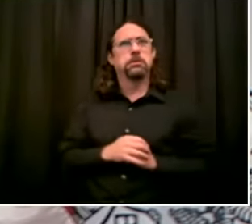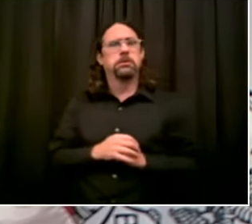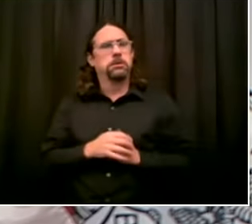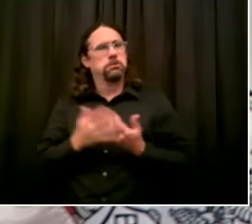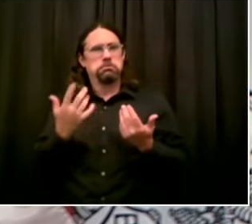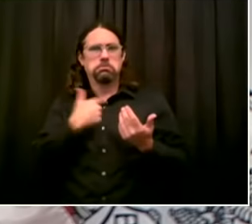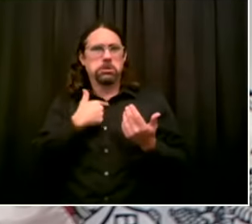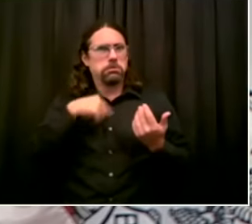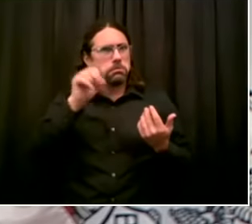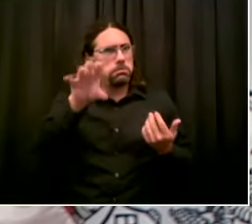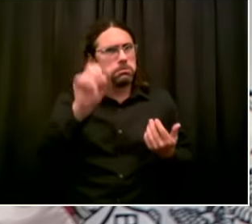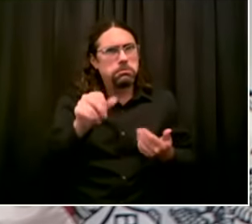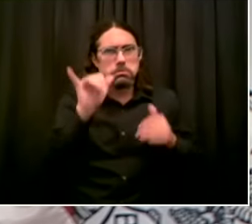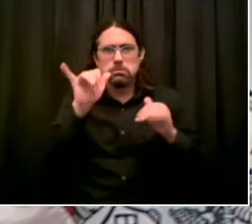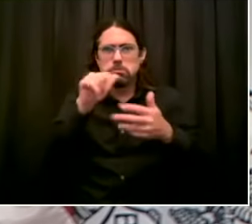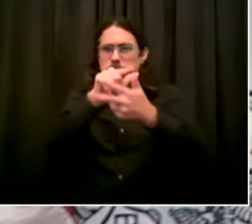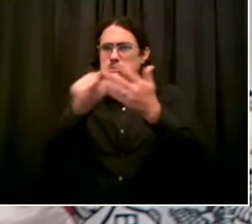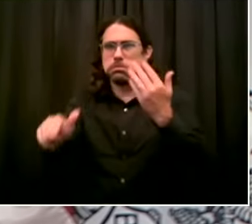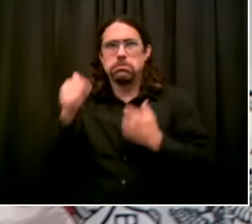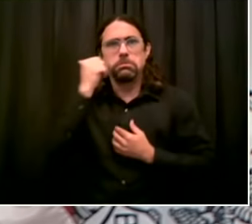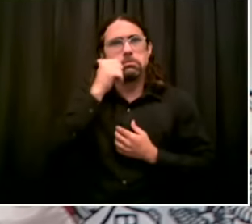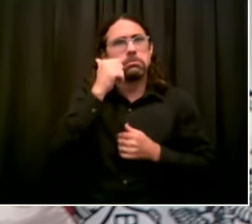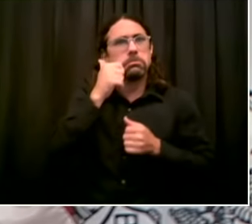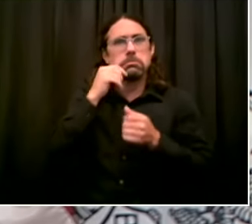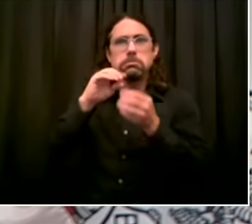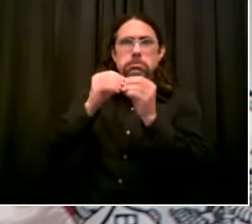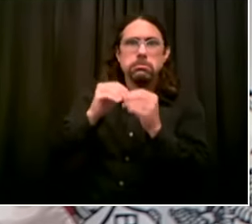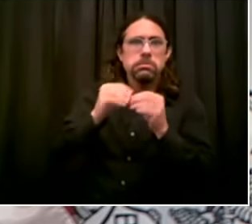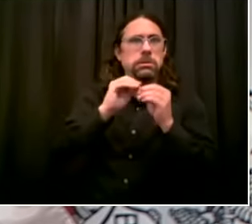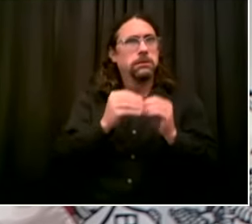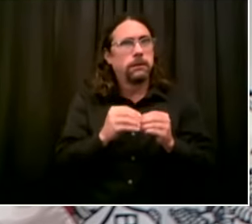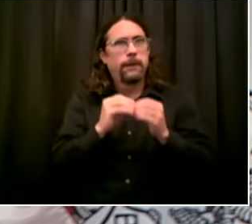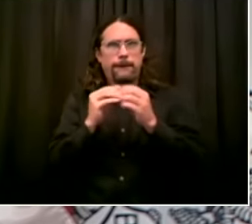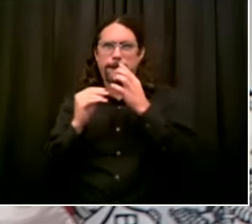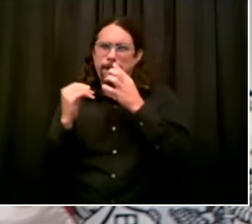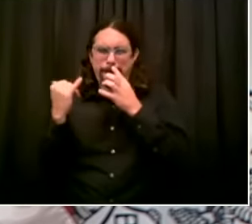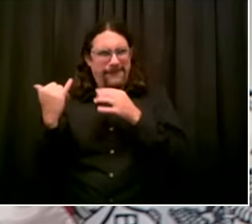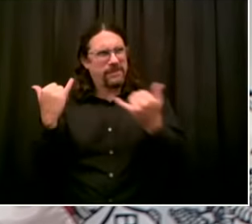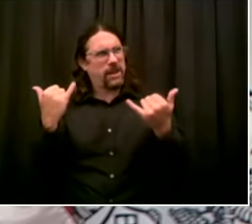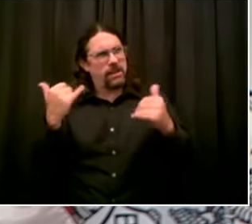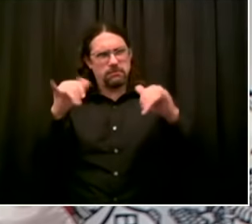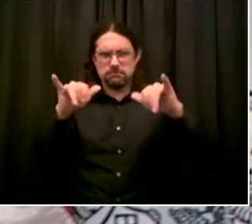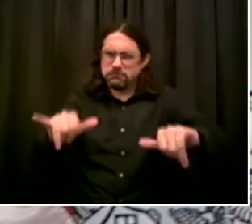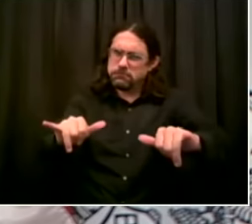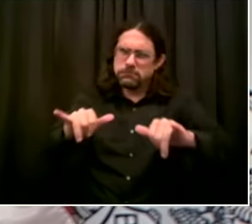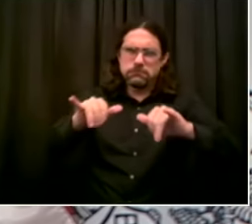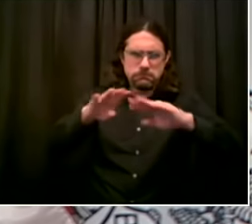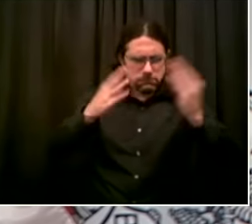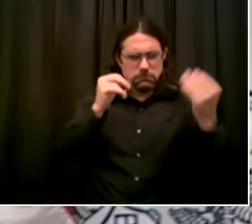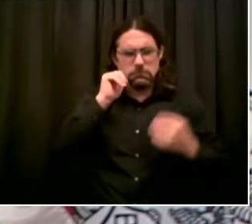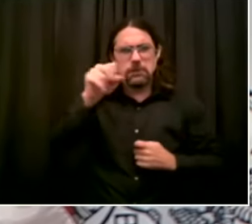POSITIVE TODAY ARE REFLECTING PEOPLES ACTIONS LAST WEEK. SO THEE RIS A CATCH UP PERIOD OF TIME.